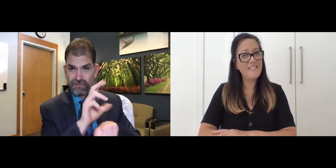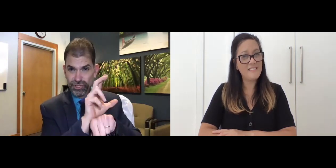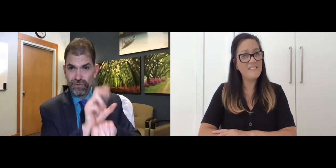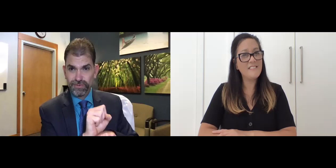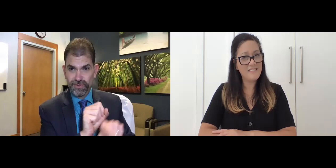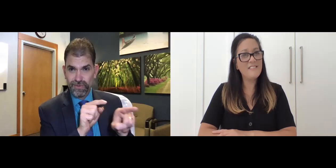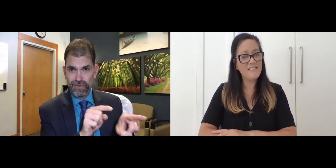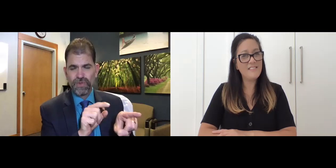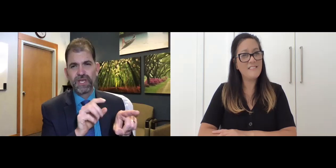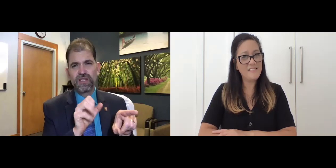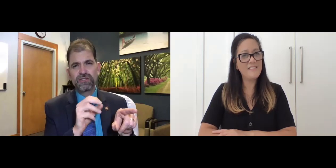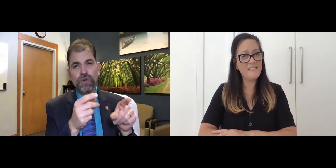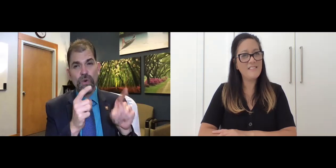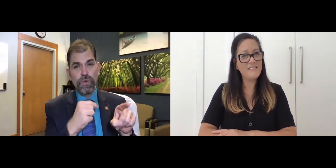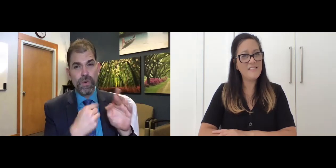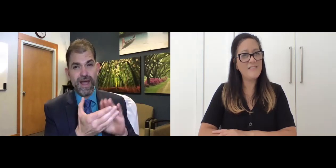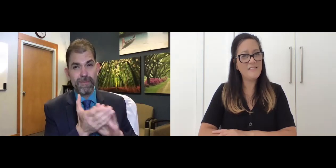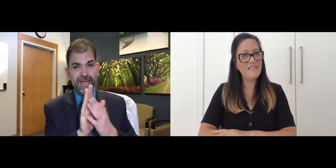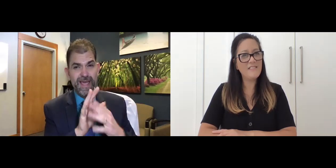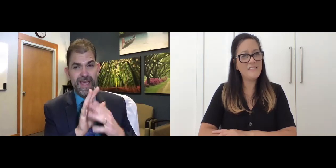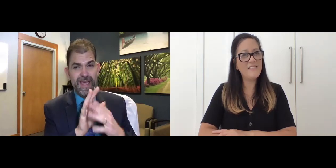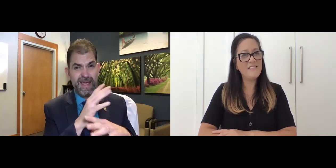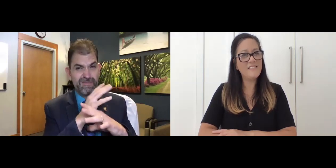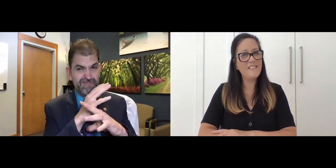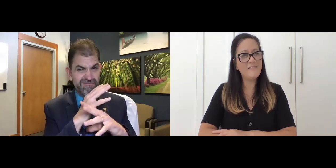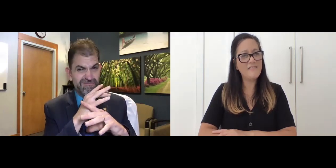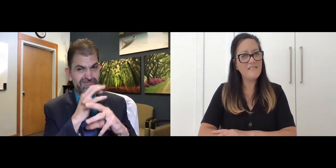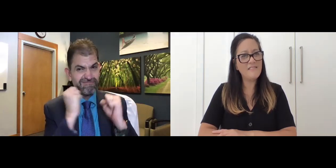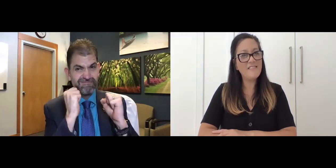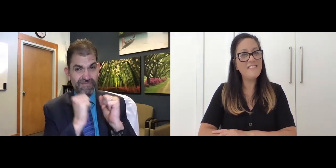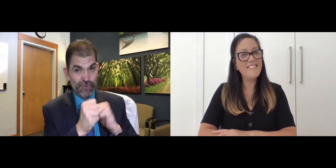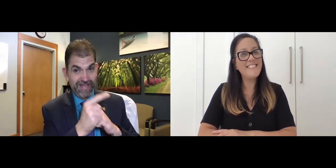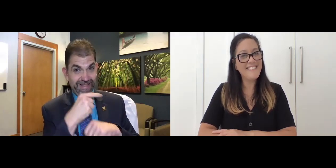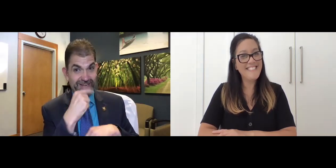I also had access to the hearing world that I was very used to.